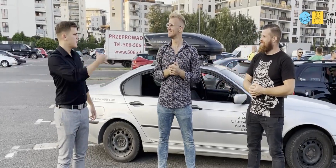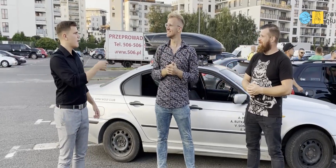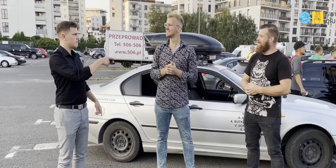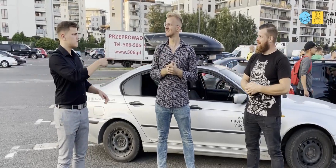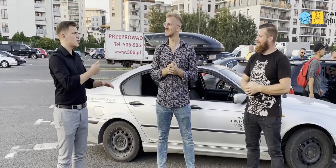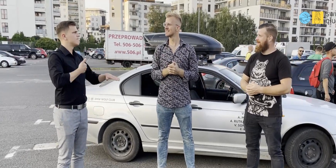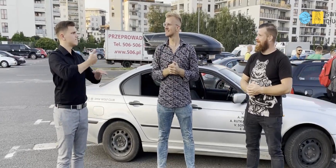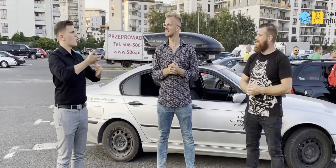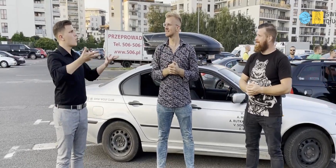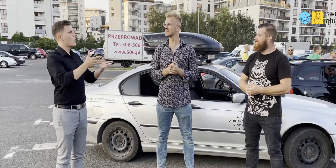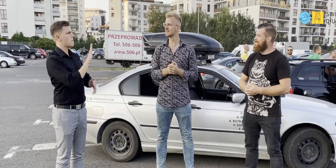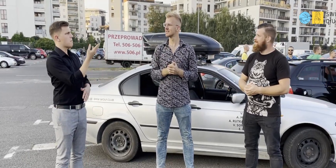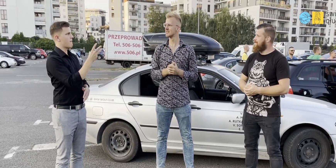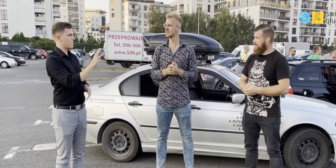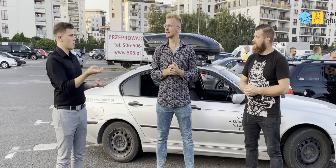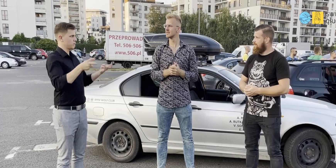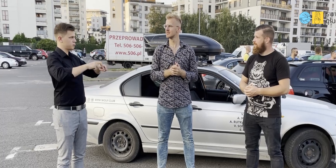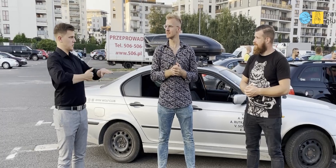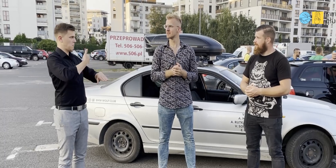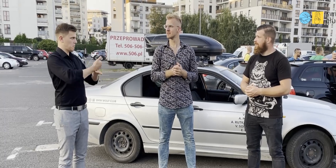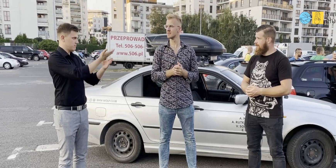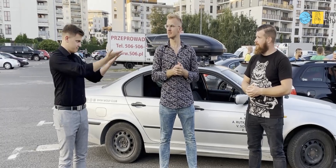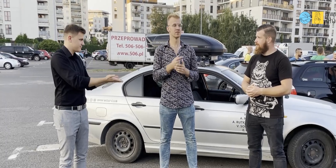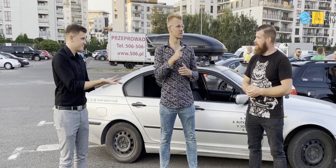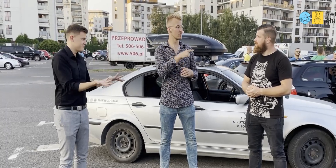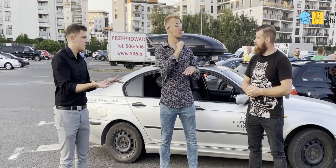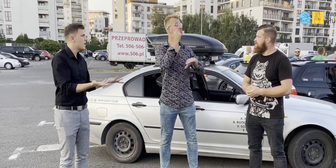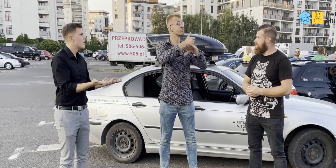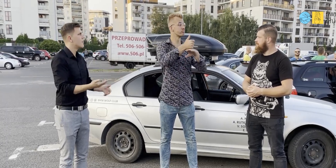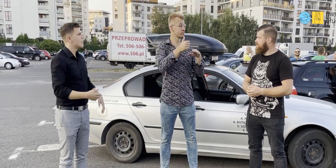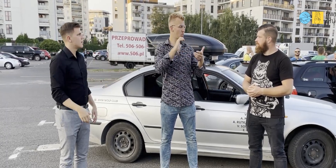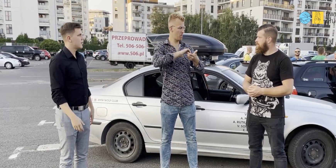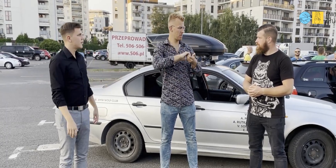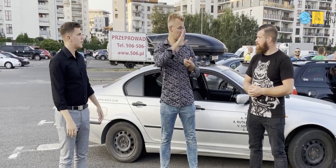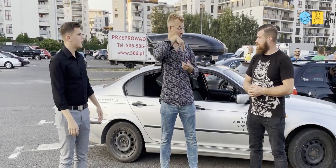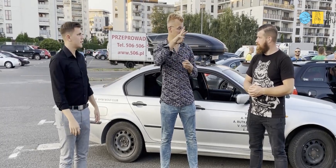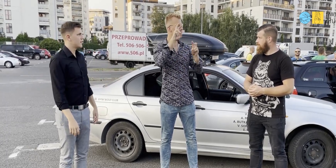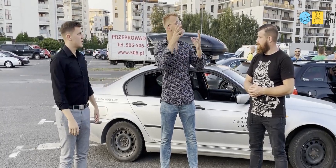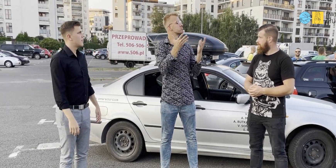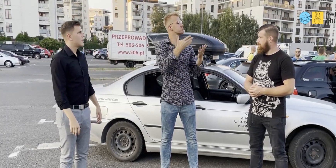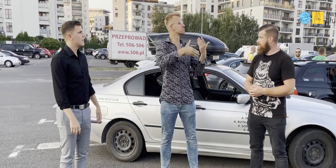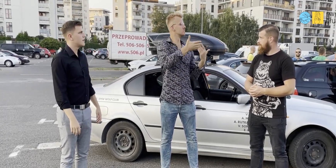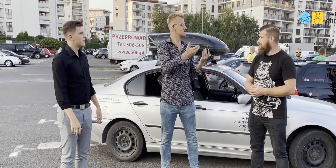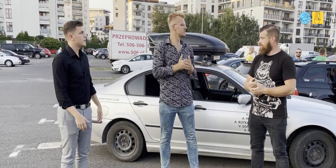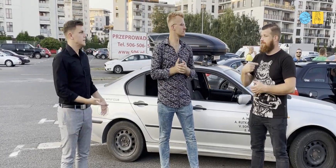[K] You are also a group leader, tell me something about it!